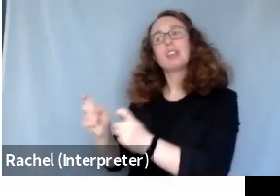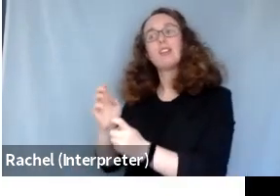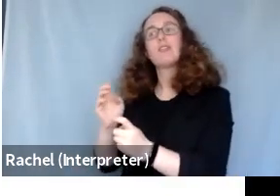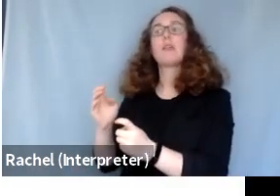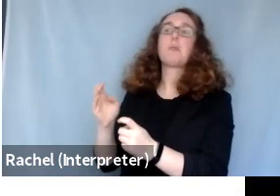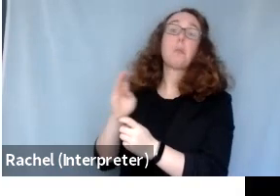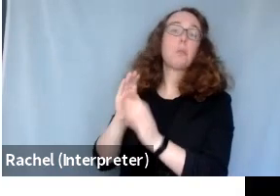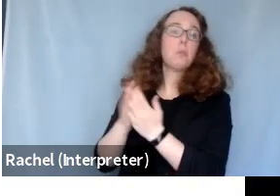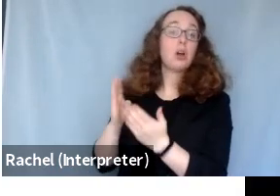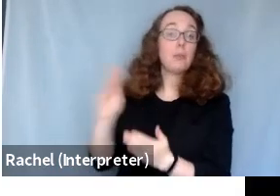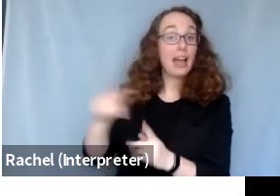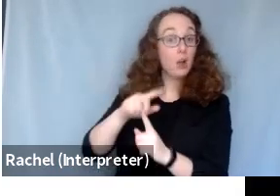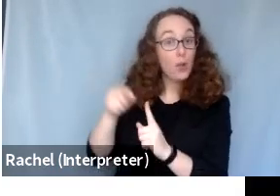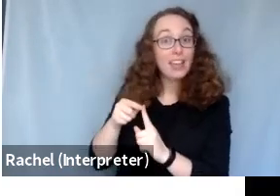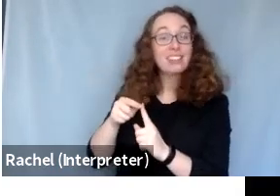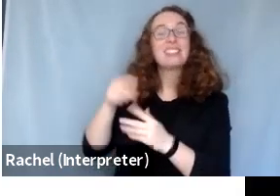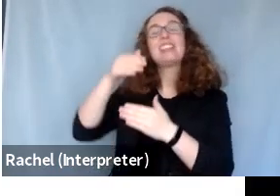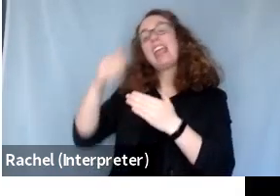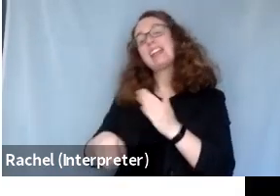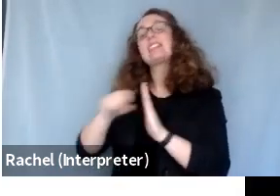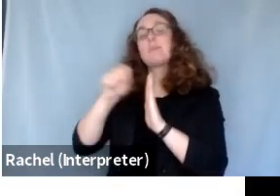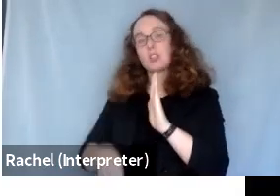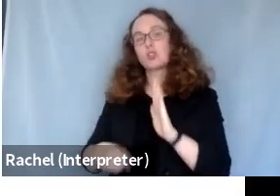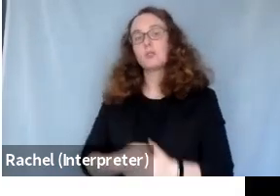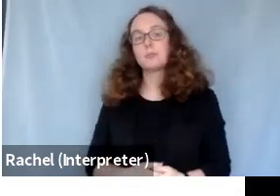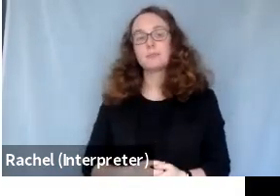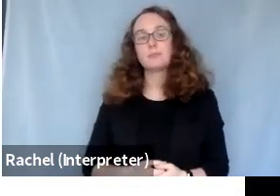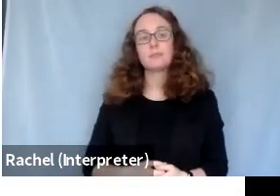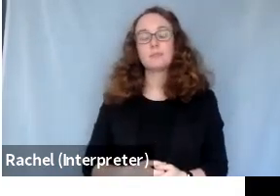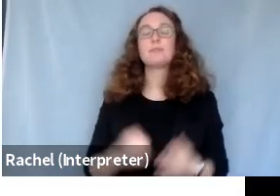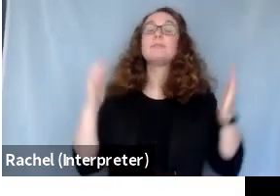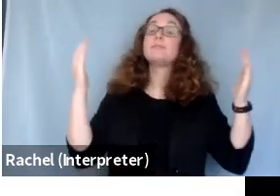Digital books, I mentioned. The only difference is instead of